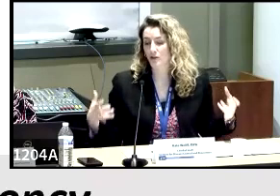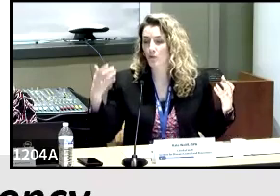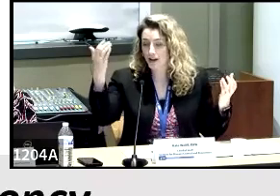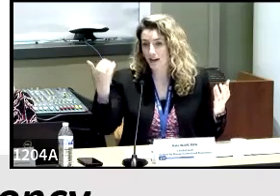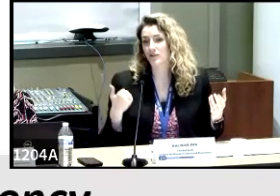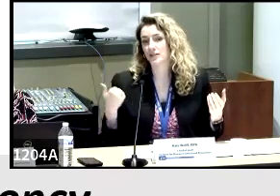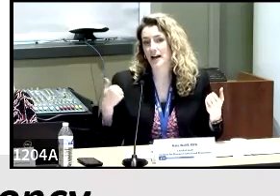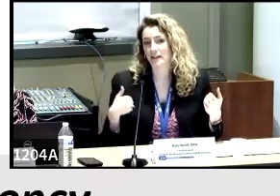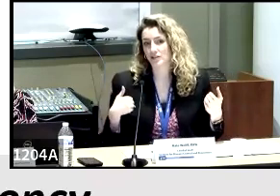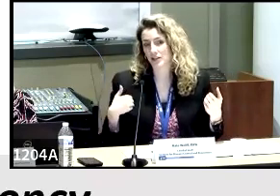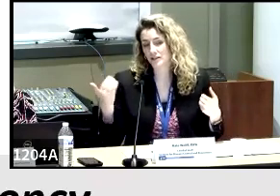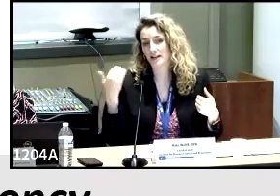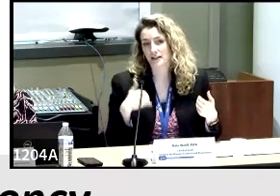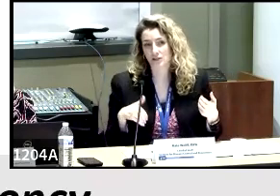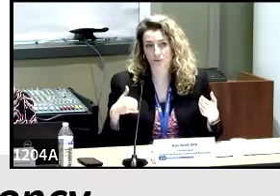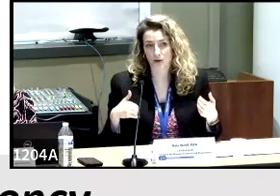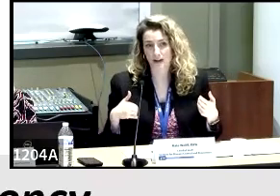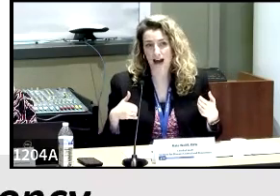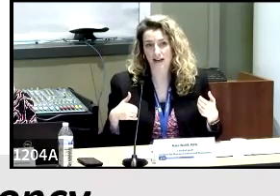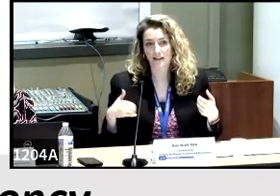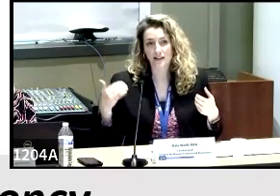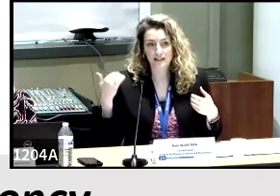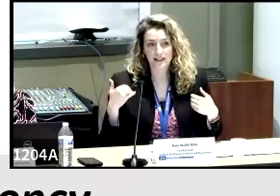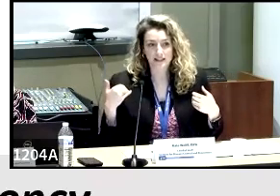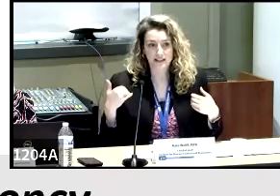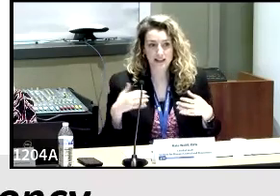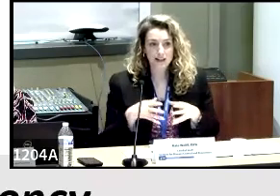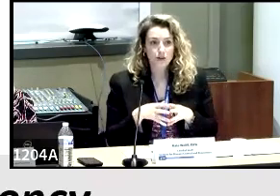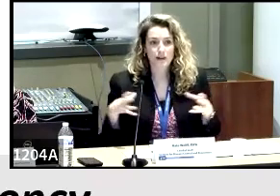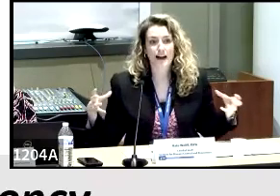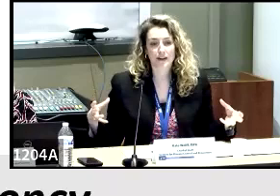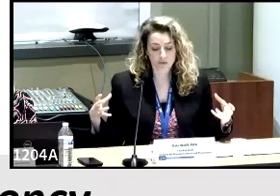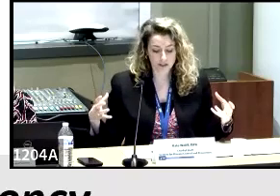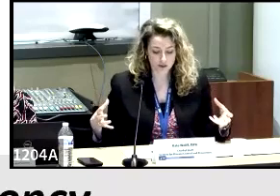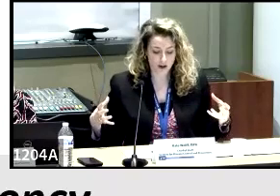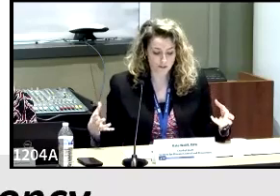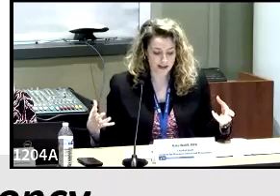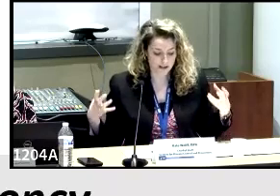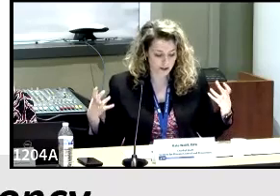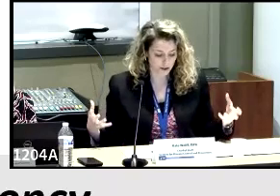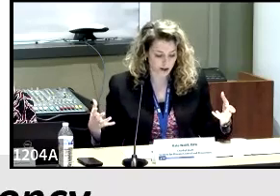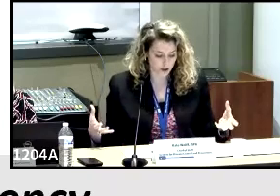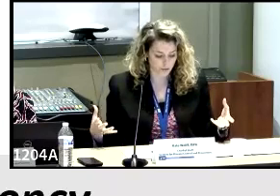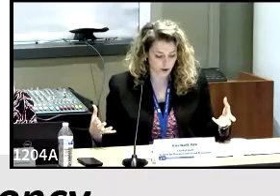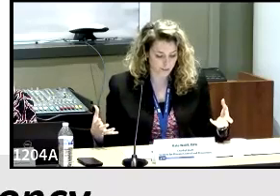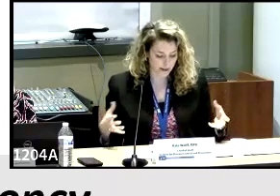So whatever the challenge is that gets thrown at CDC, we have that really strong base to launch from.